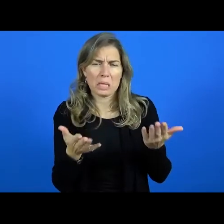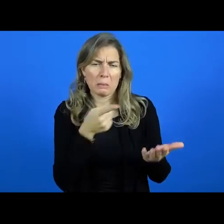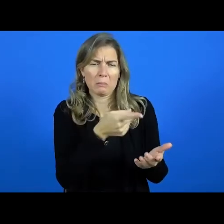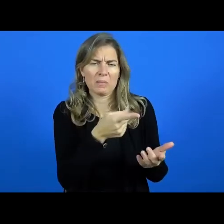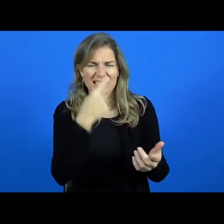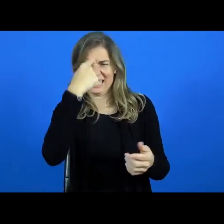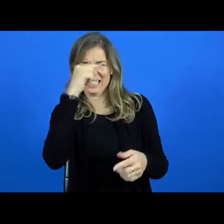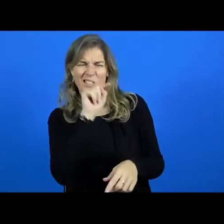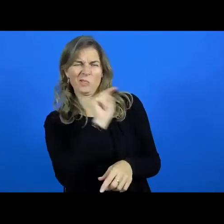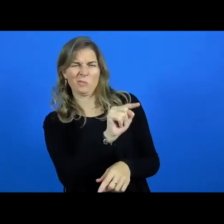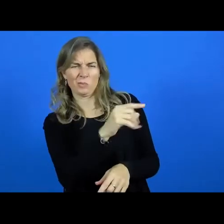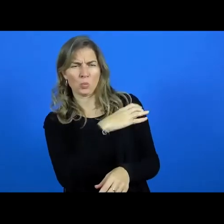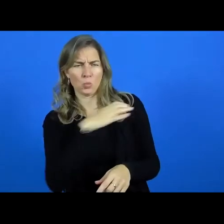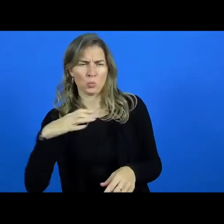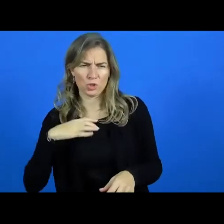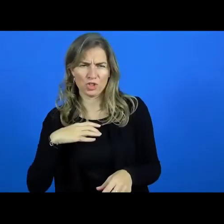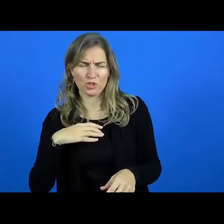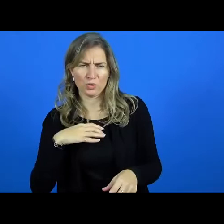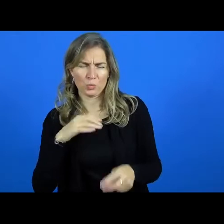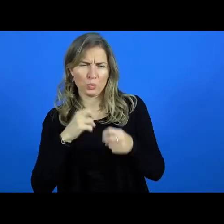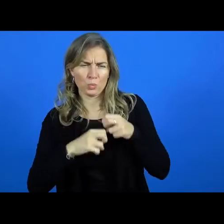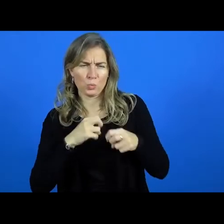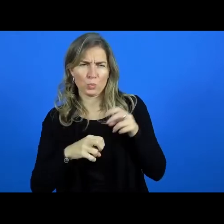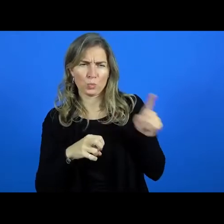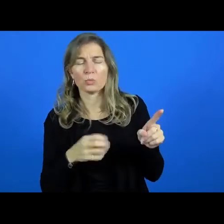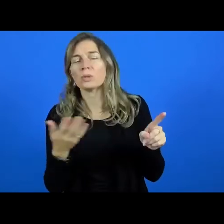And so the Commission is our let's say, the first target.